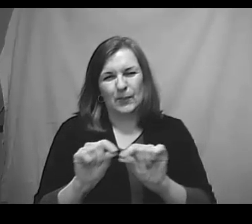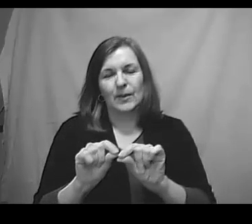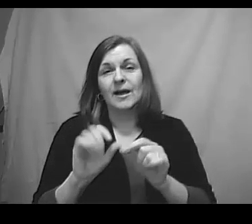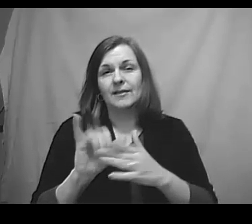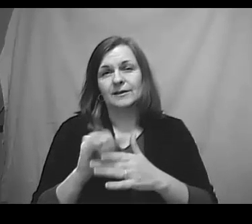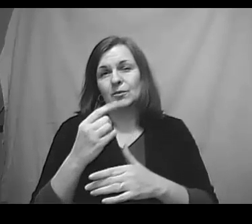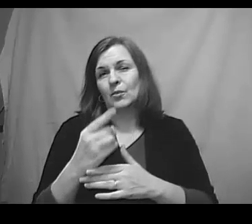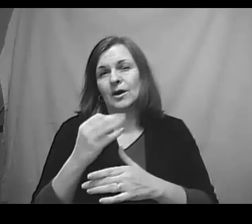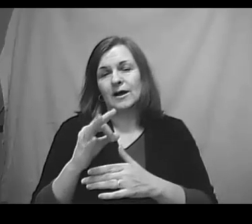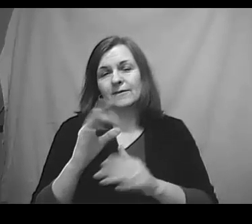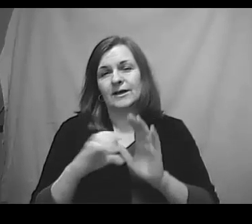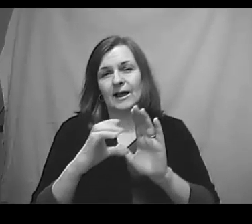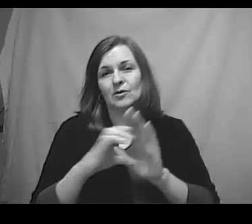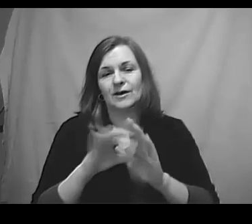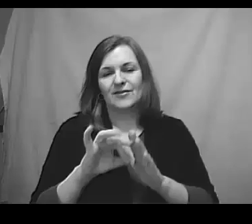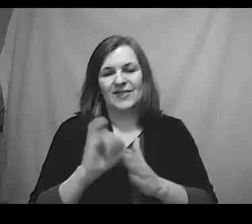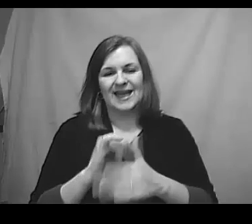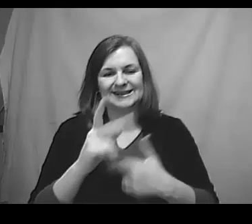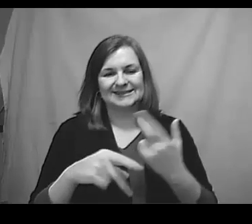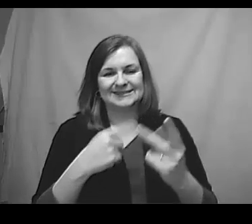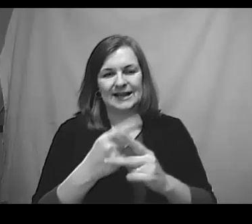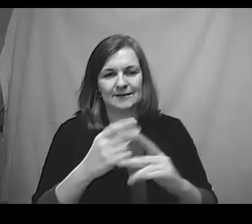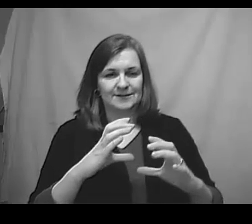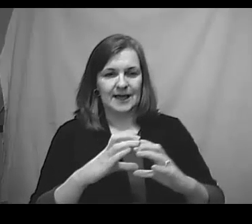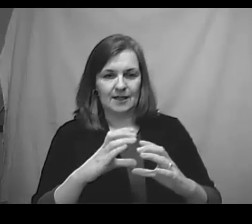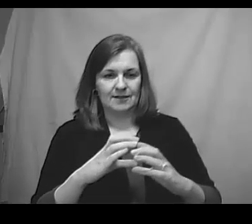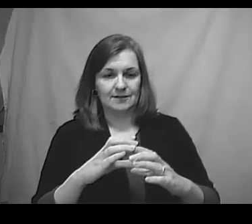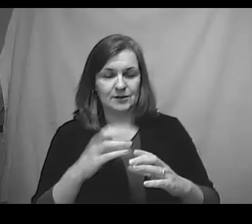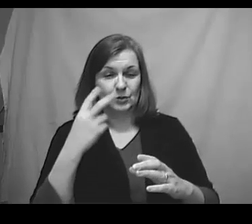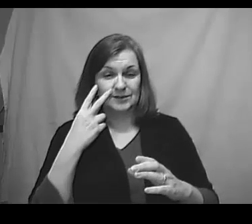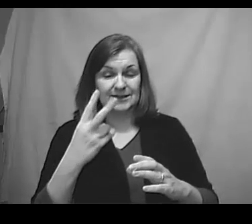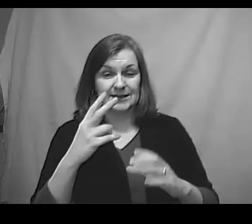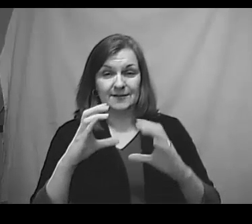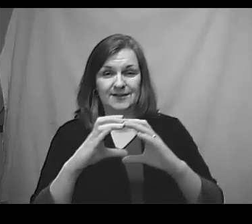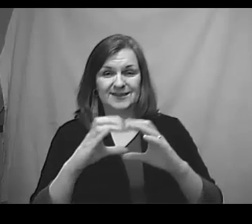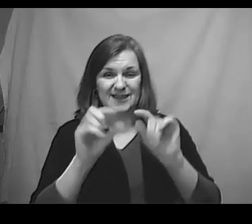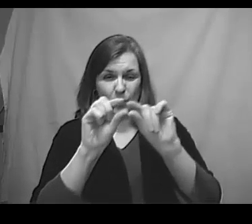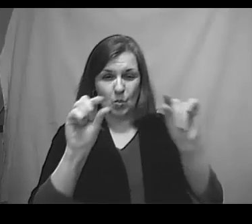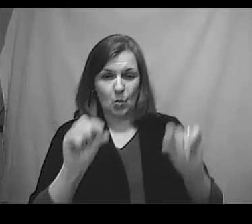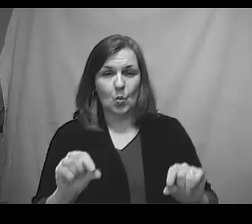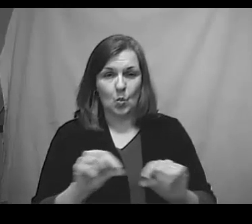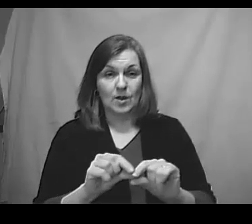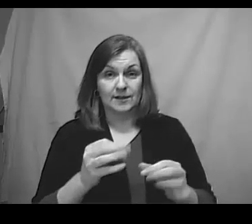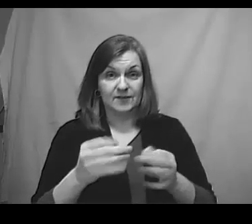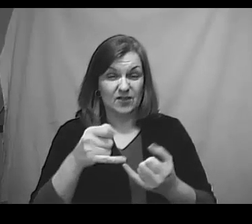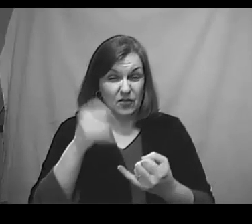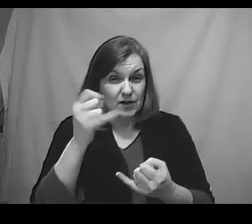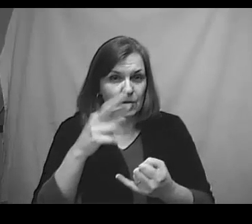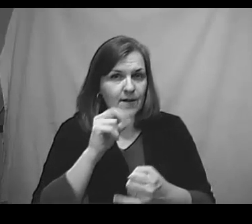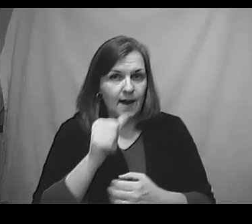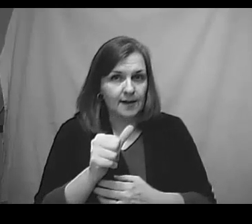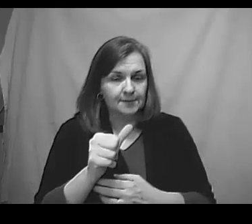our identifying characteristics of a cell type is how thick that cell wall is and then what's their job ??